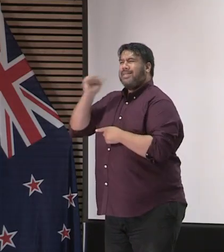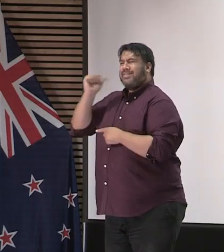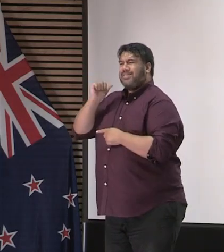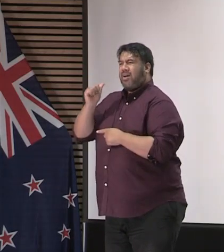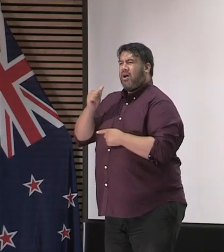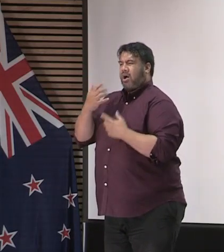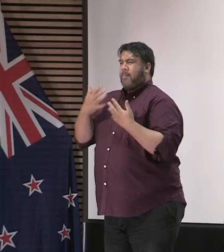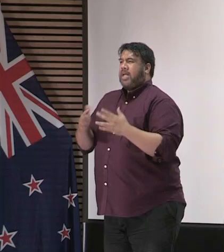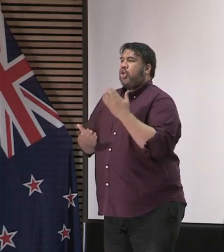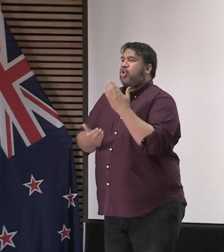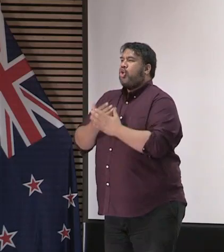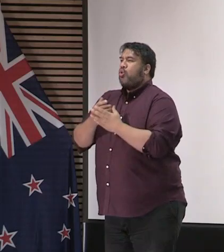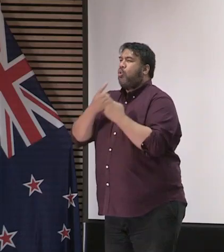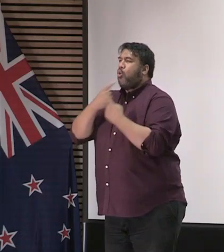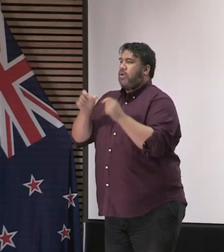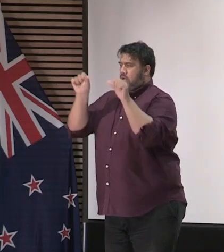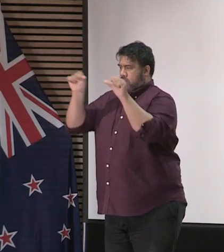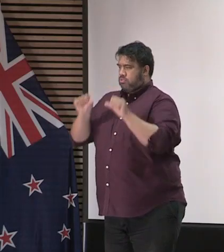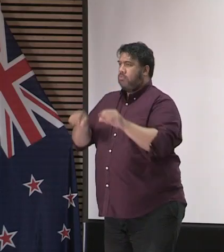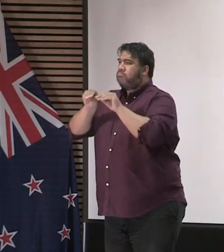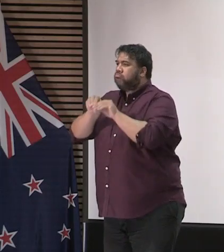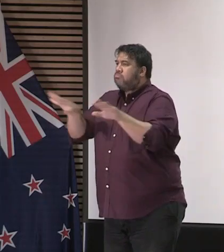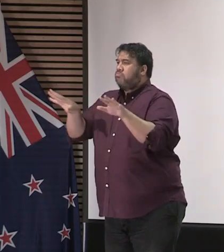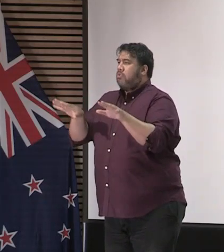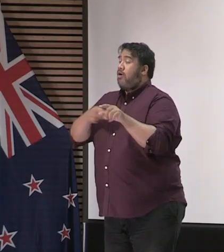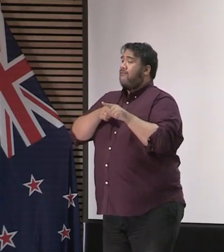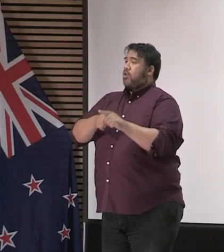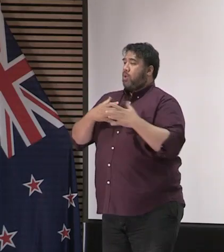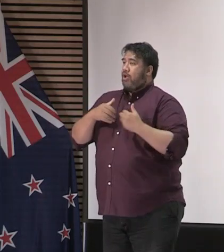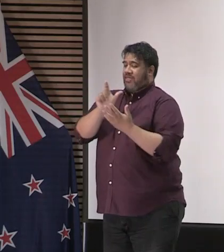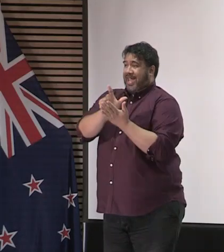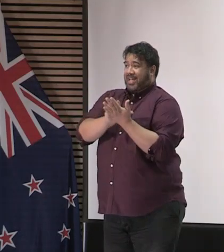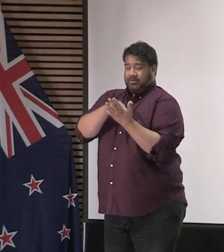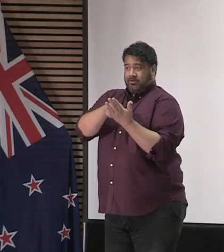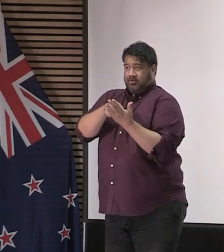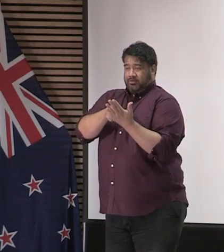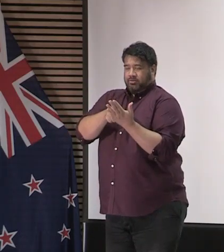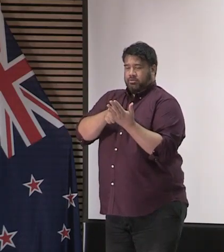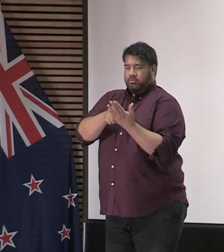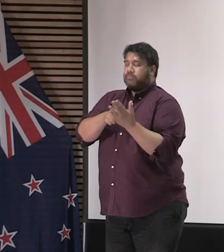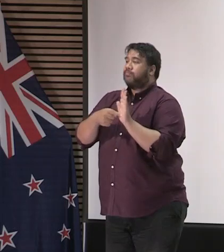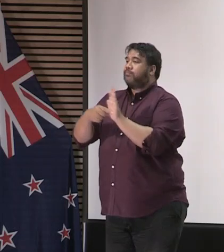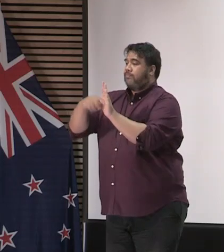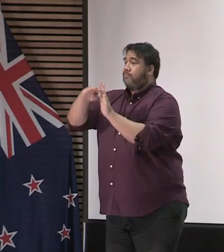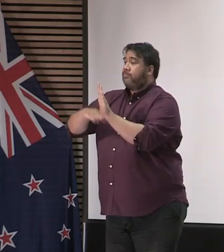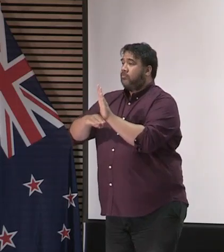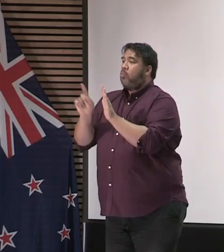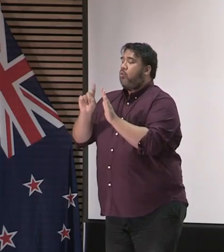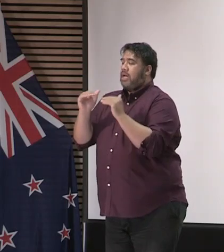others. Finally, as I outlined yesterday, as Director-General, I have